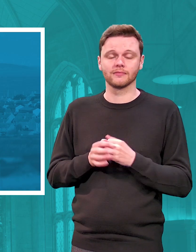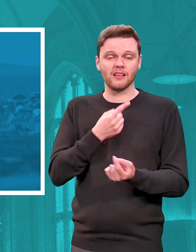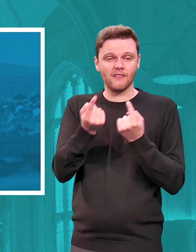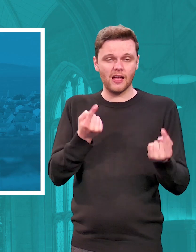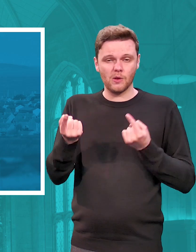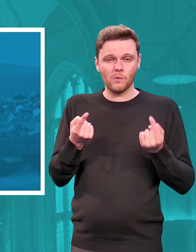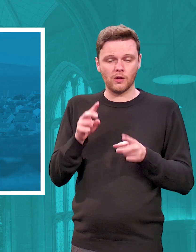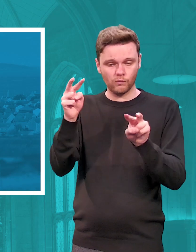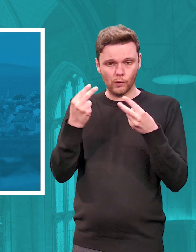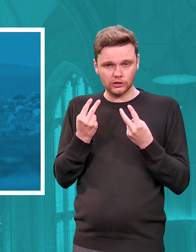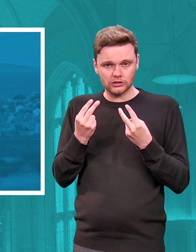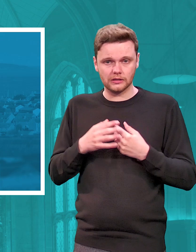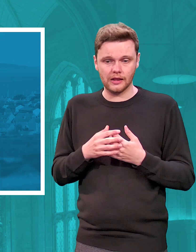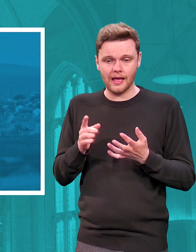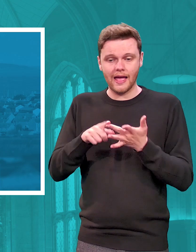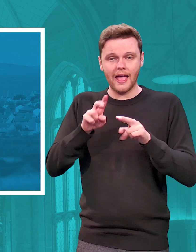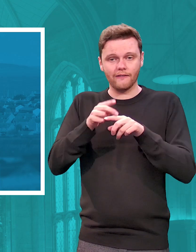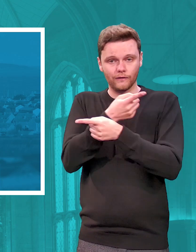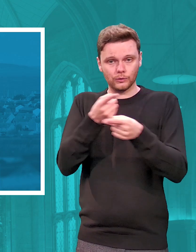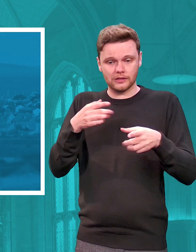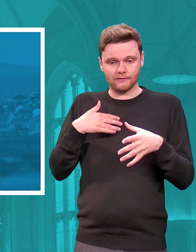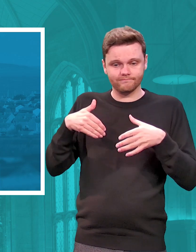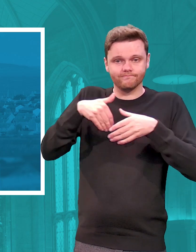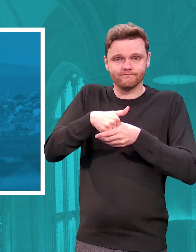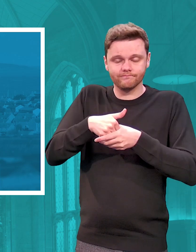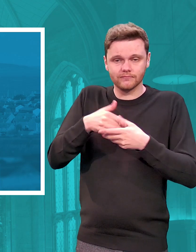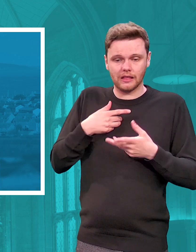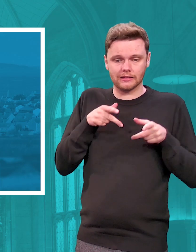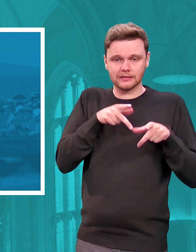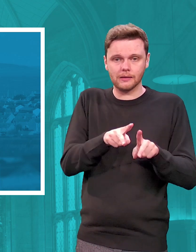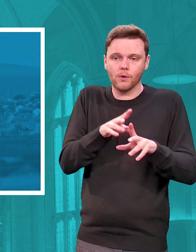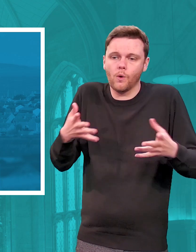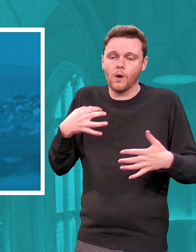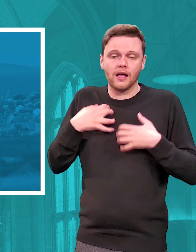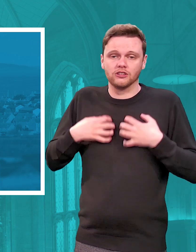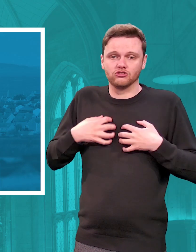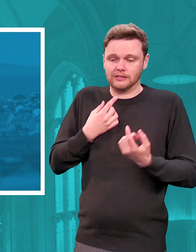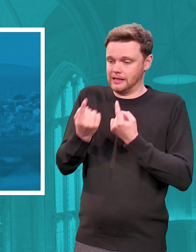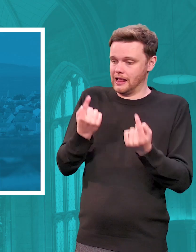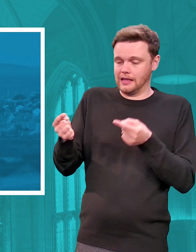are a member of the scheme, or have an interest in any of the schemes, I have an invitation for you